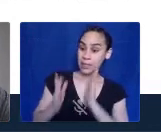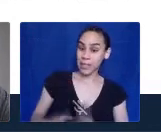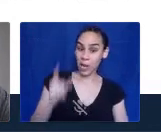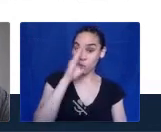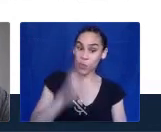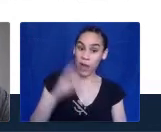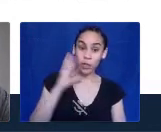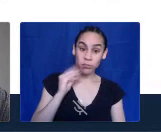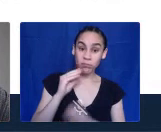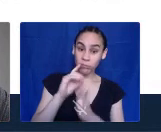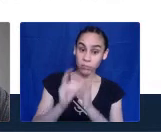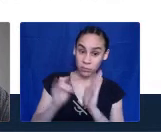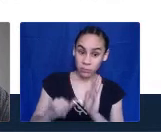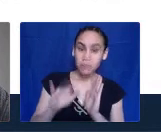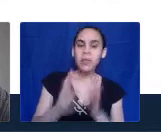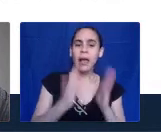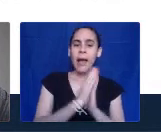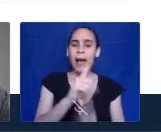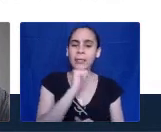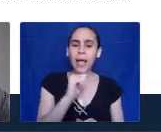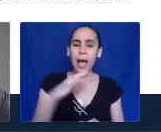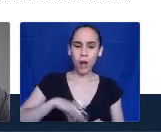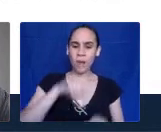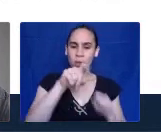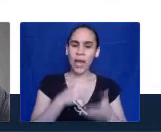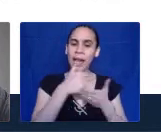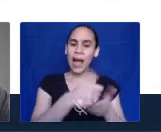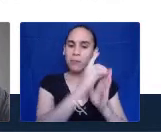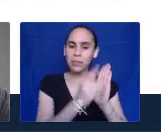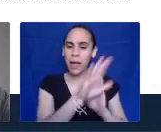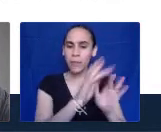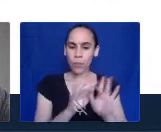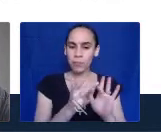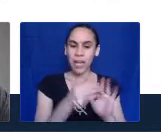can help you design their website right um you can get experience without permission right i